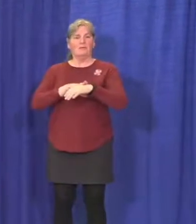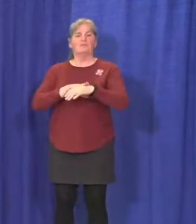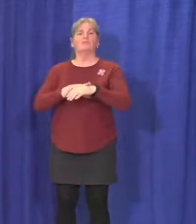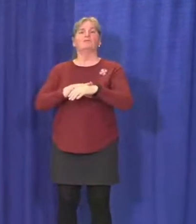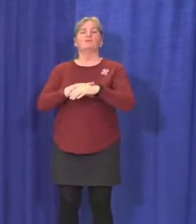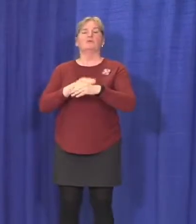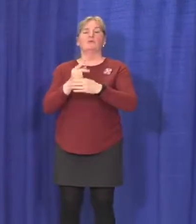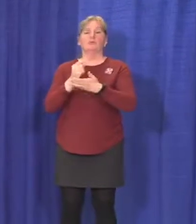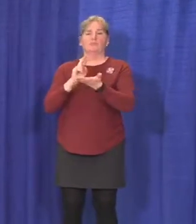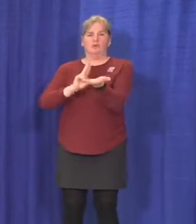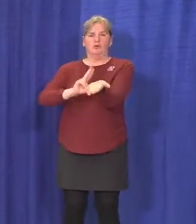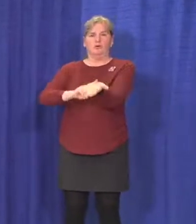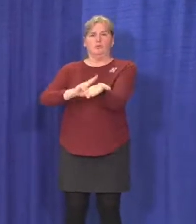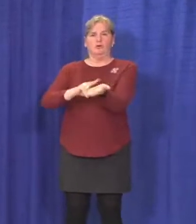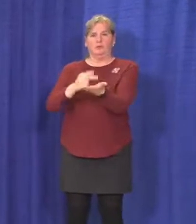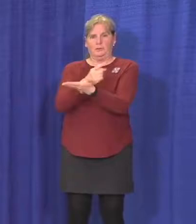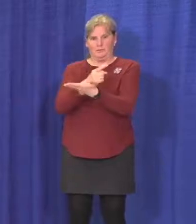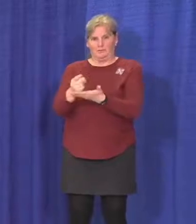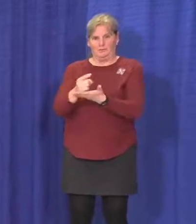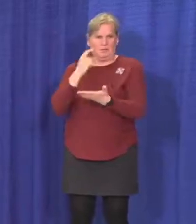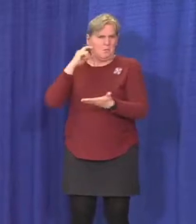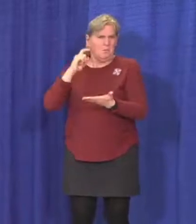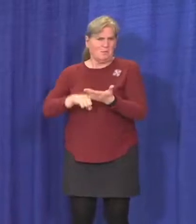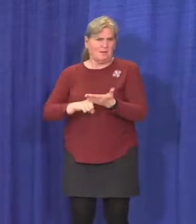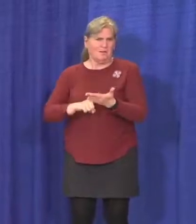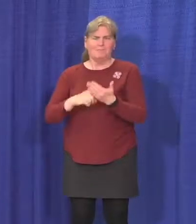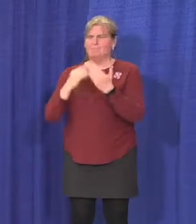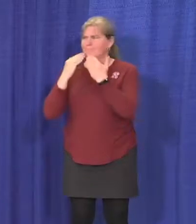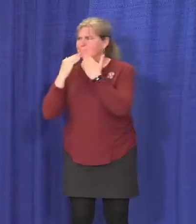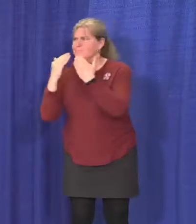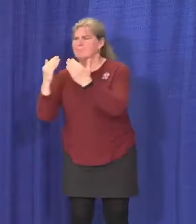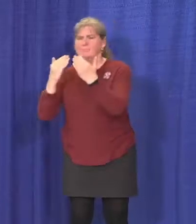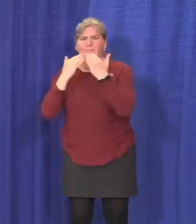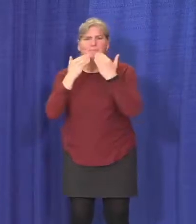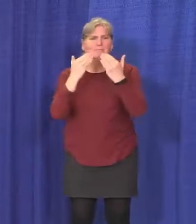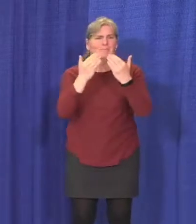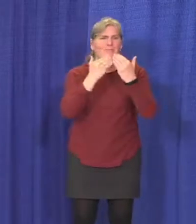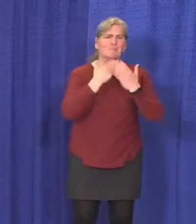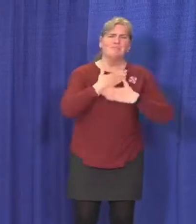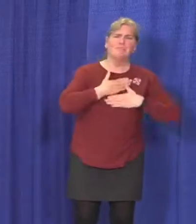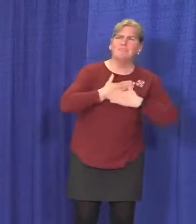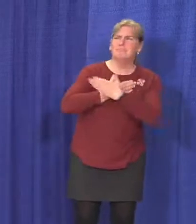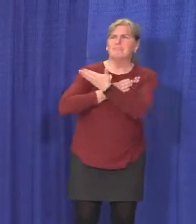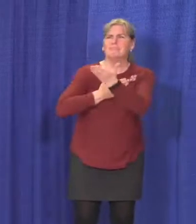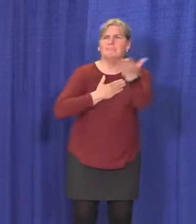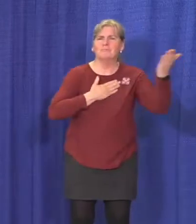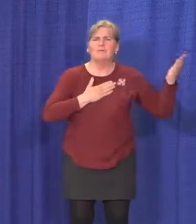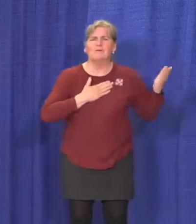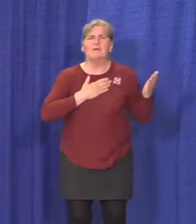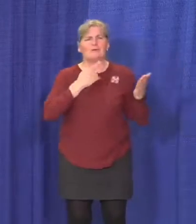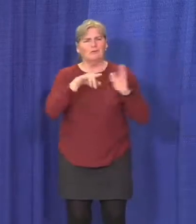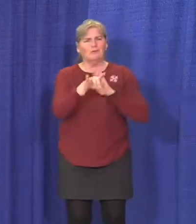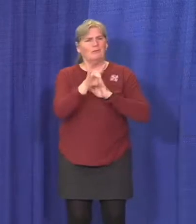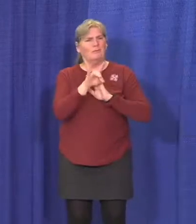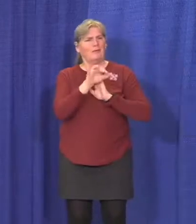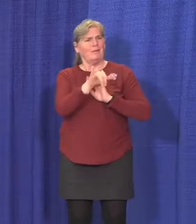is national nursing week and send sincere things and appreciation to all those who